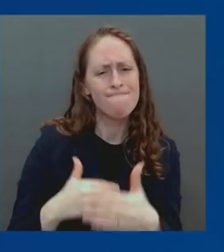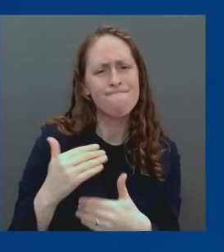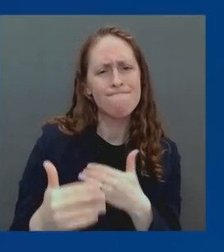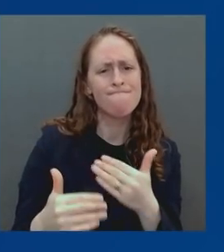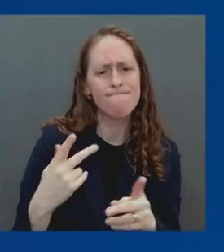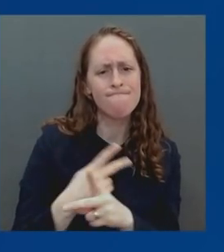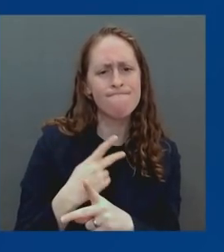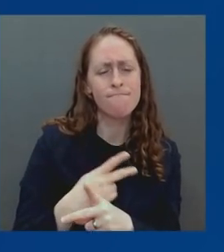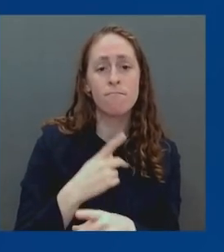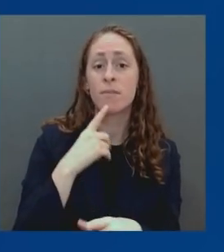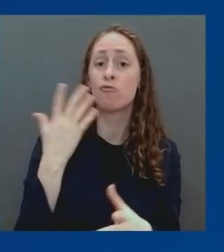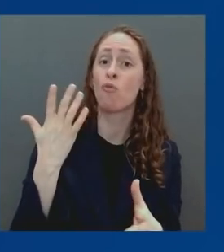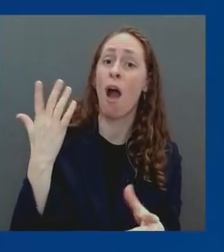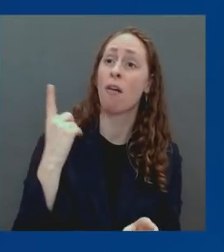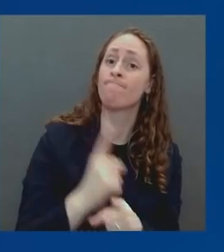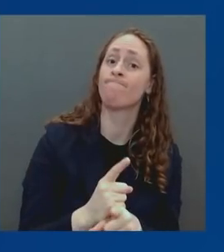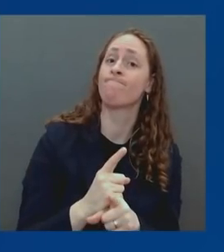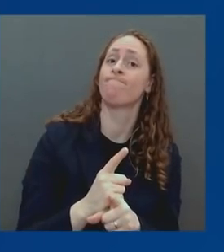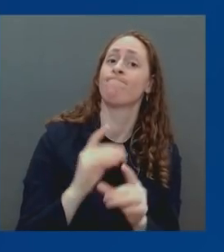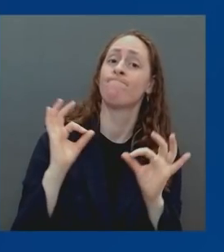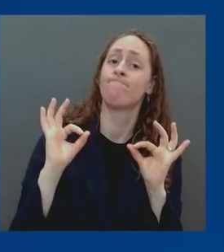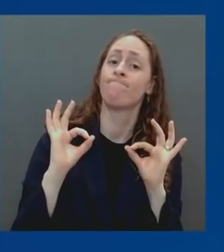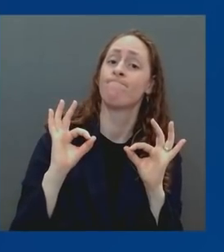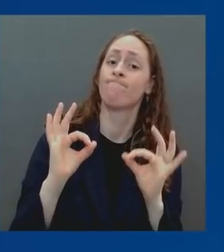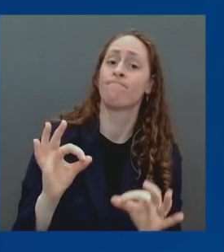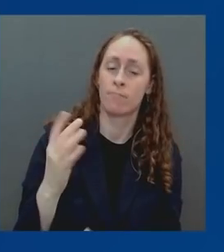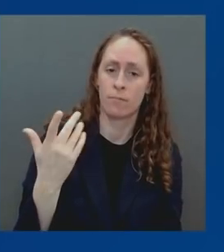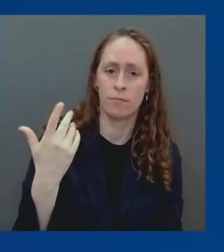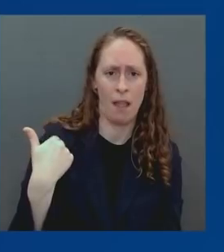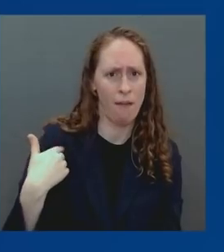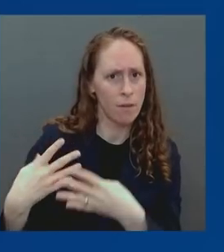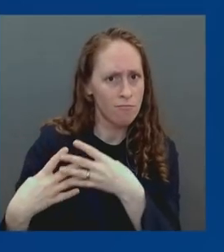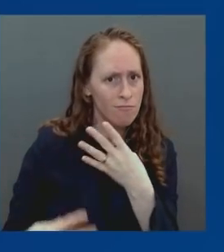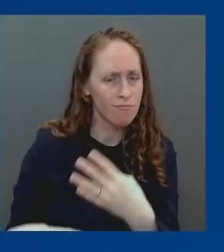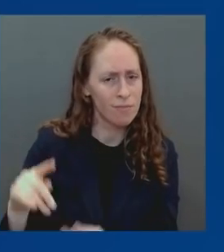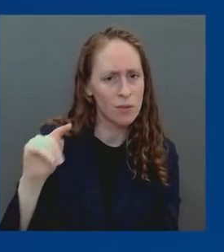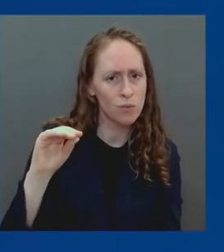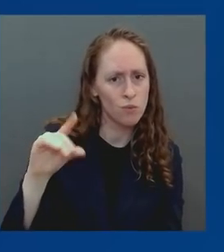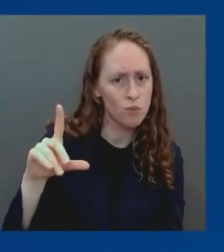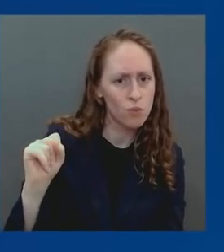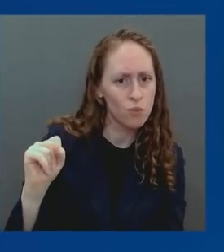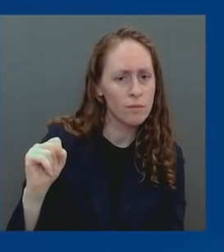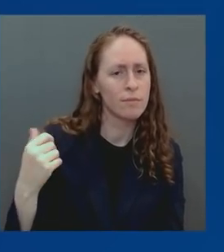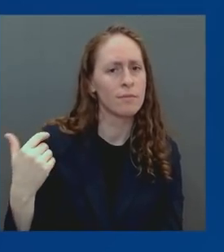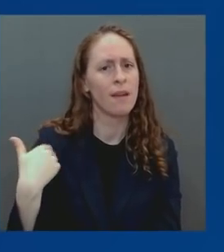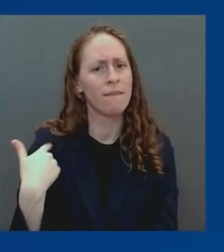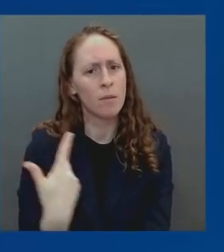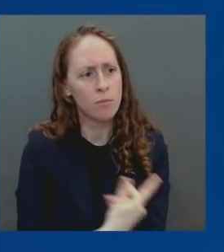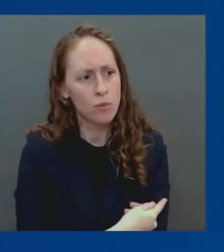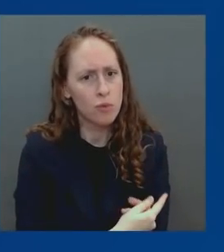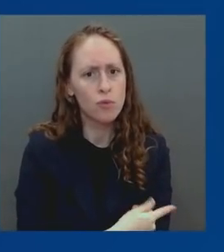the vaccination, the boosting, the testing, the masking, and all the other mitigations that we know about --